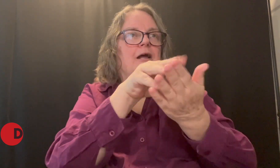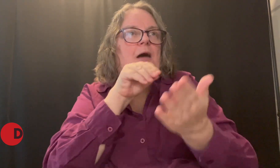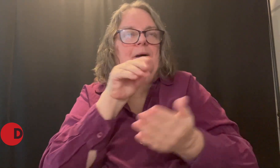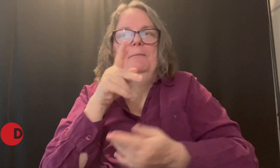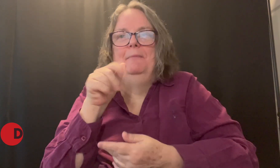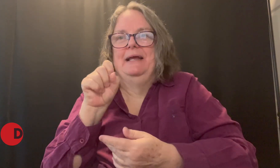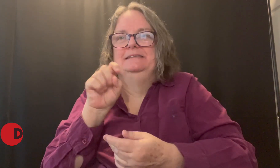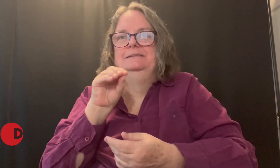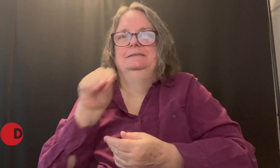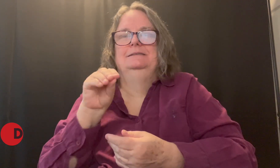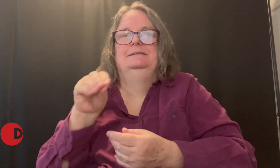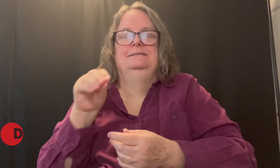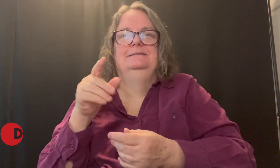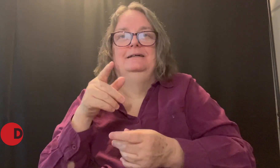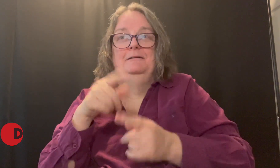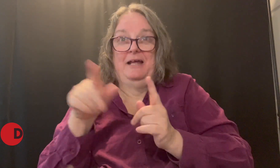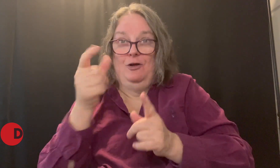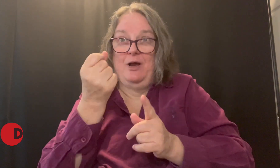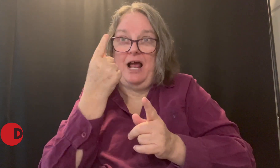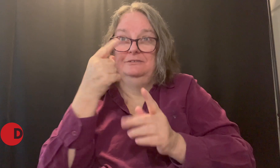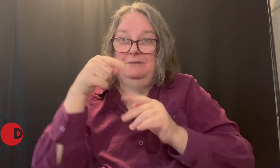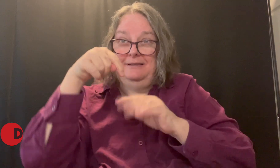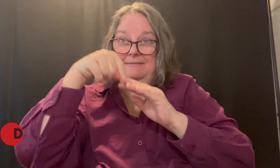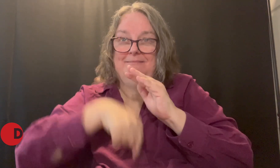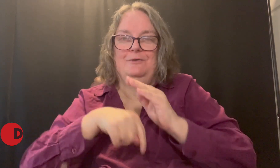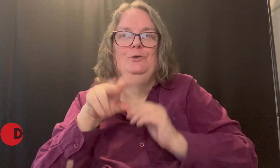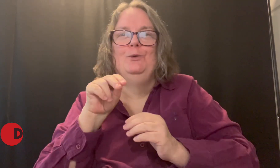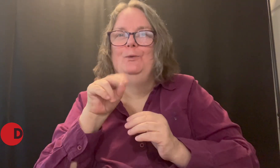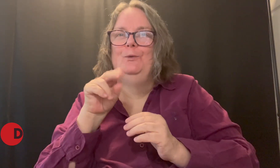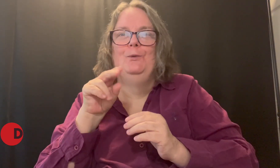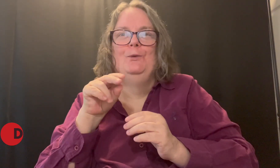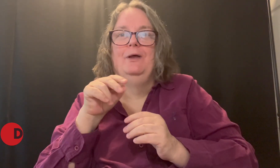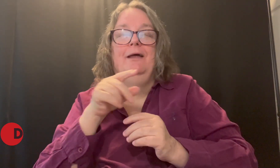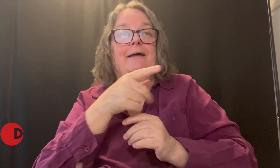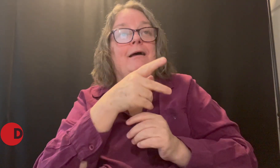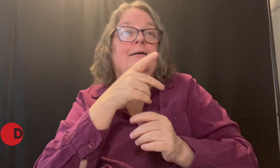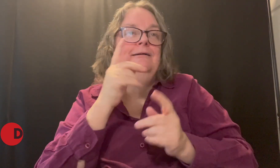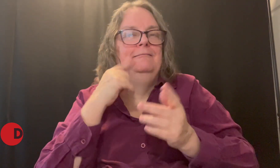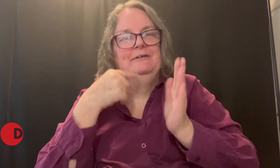copying and pasting information without truly understanding in depth.